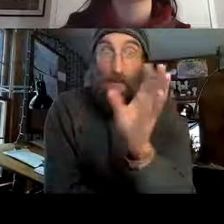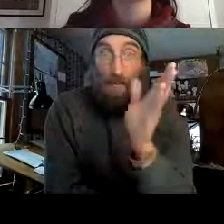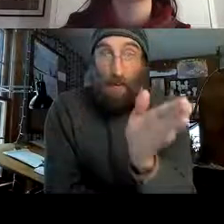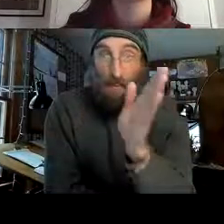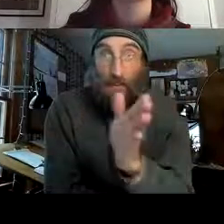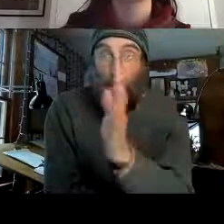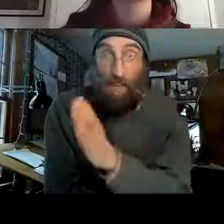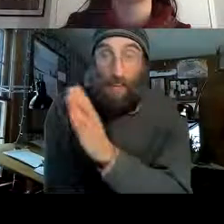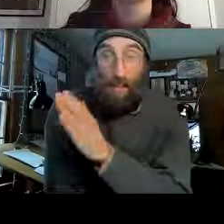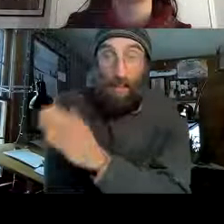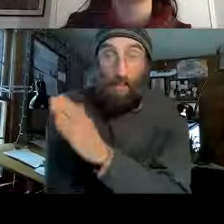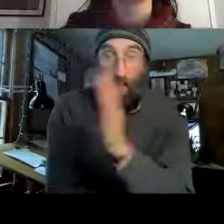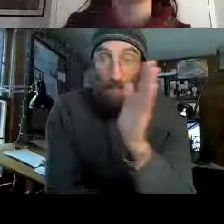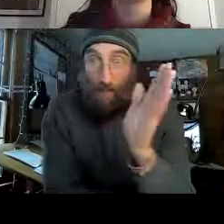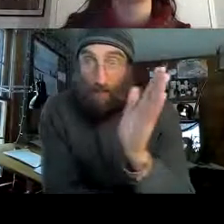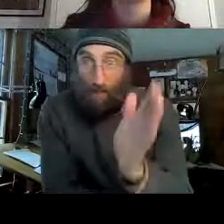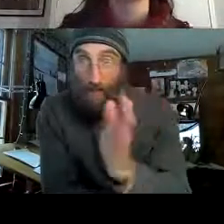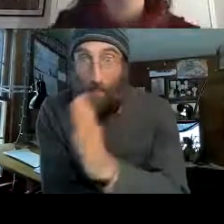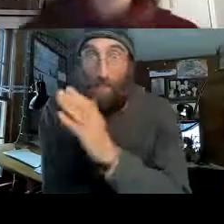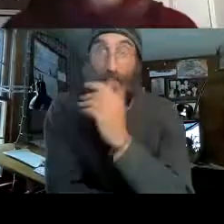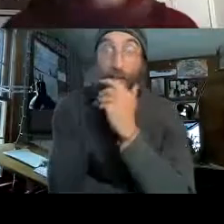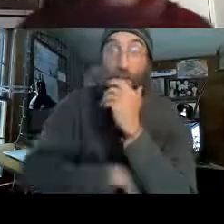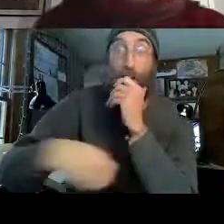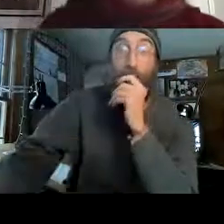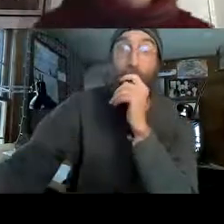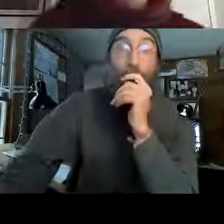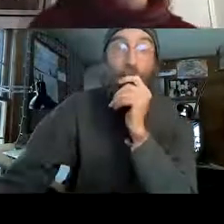But they don't necessarily tell a step-by-step story.